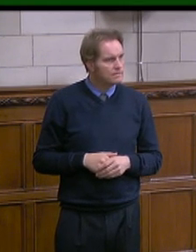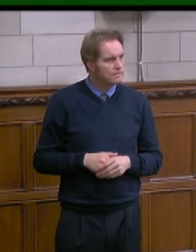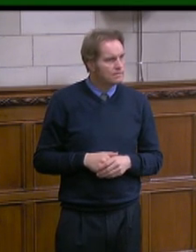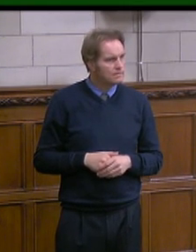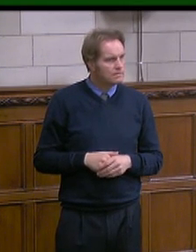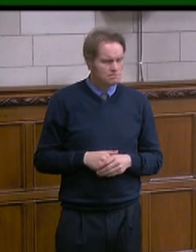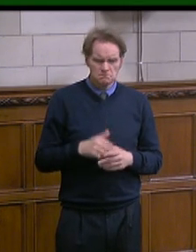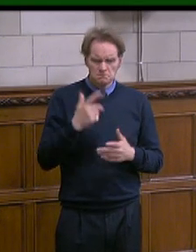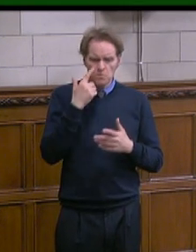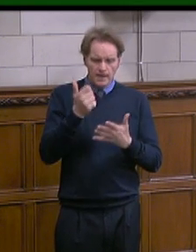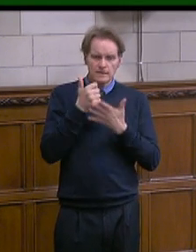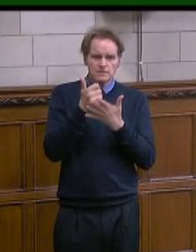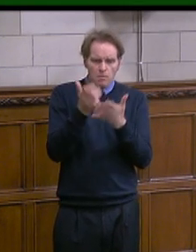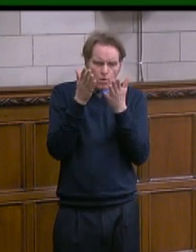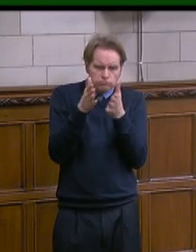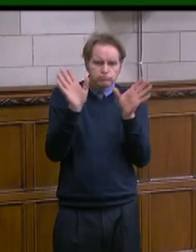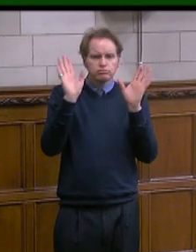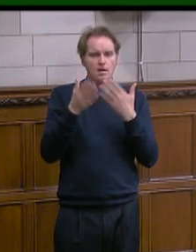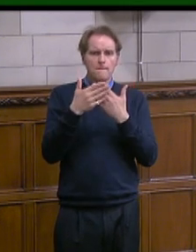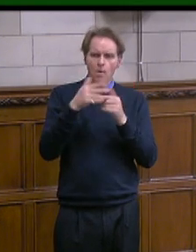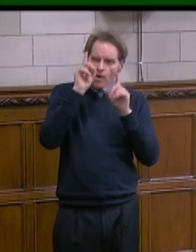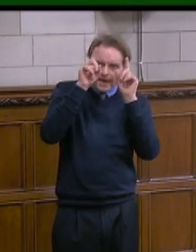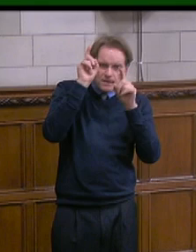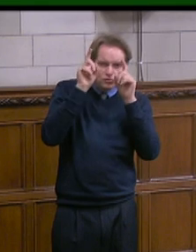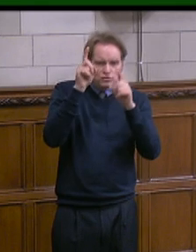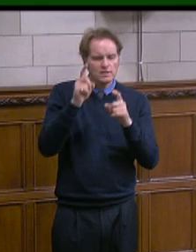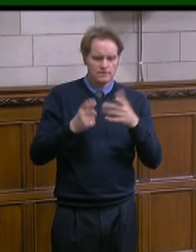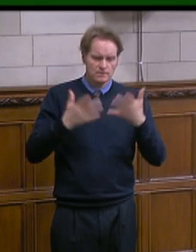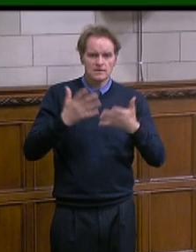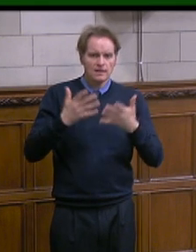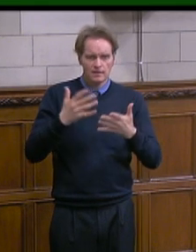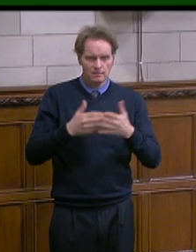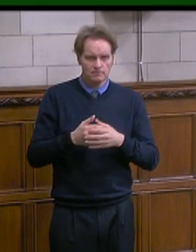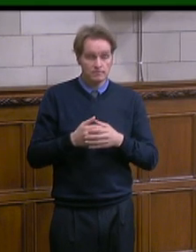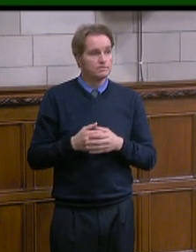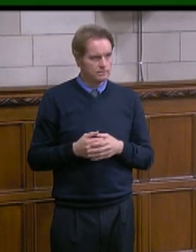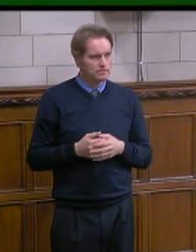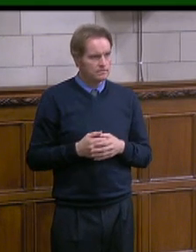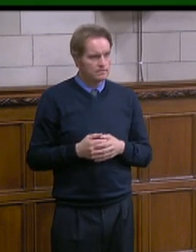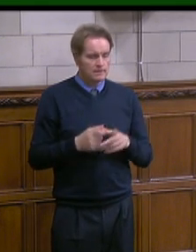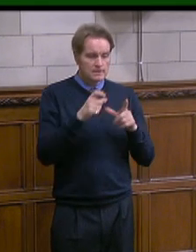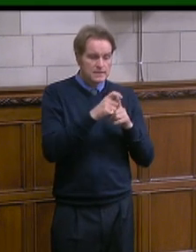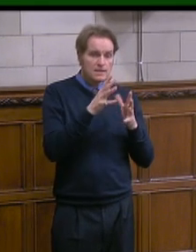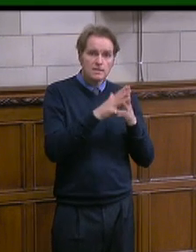as we have heard, the DWP accepted in a 2017 report that we have a shortage of registered